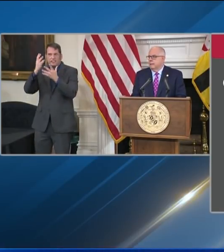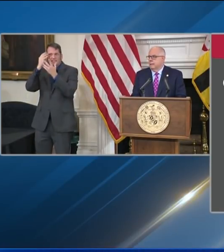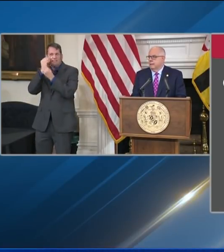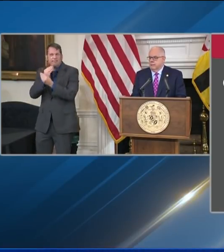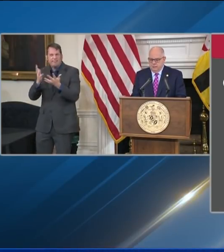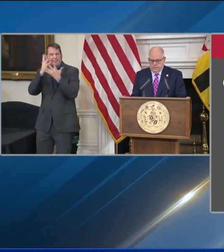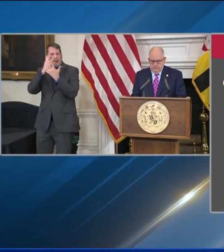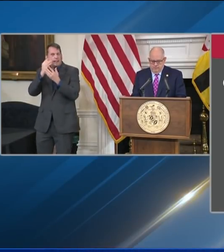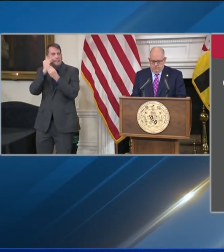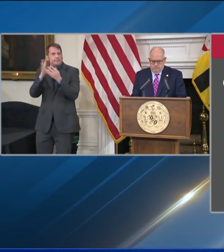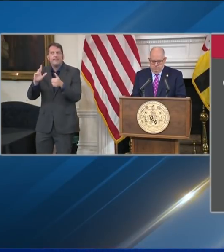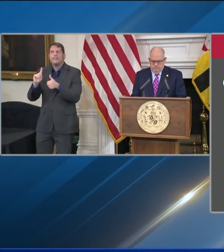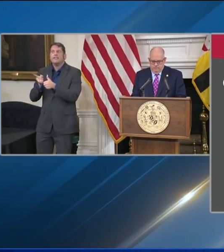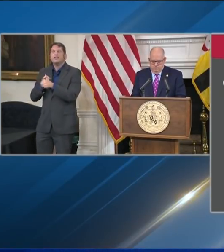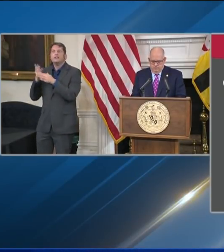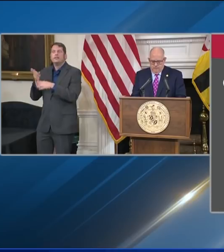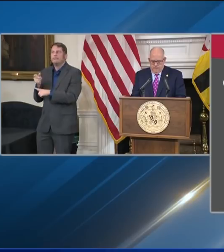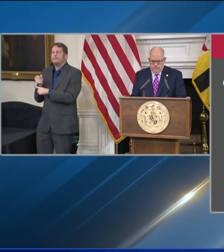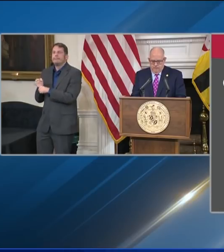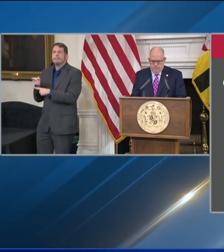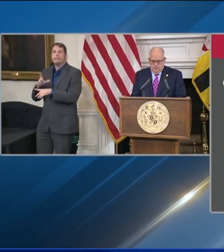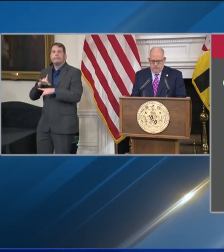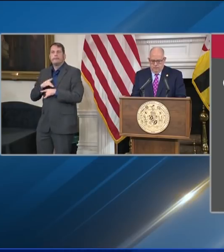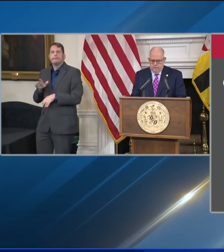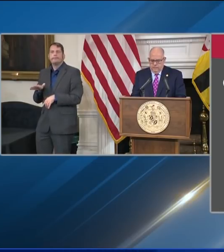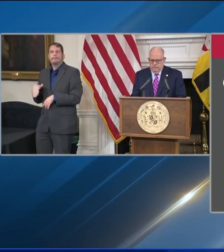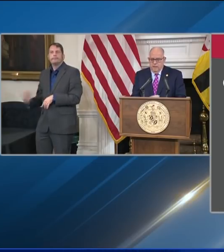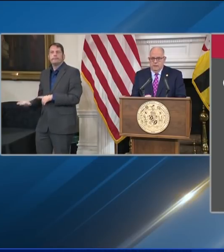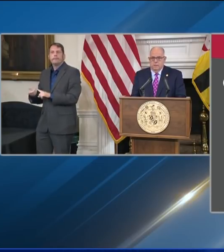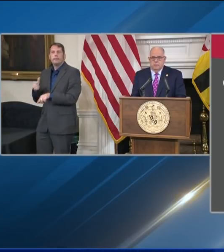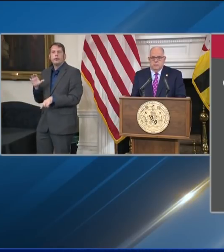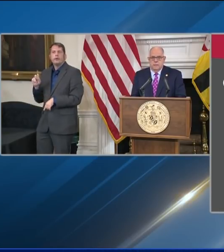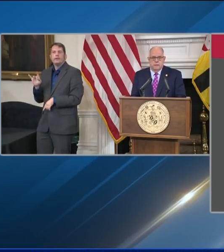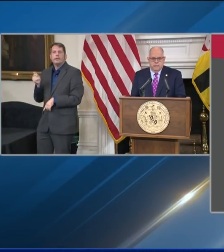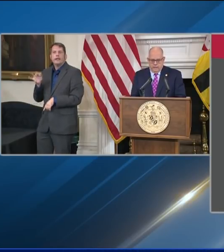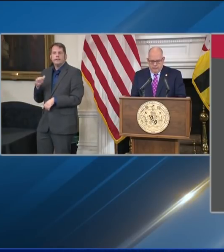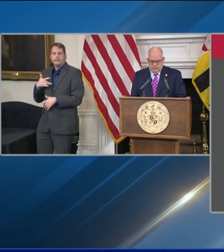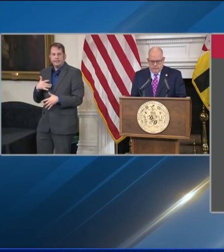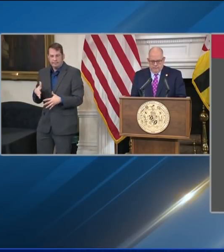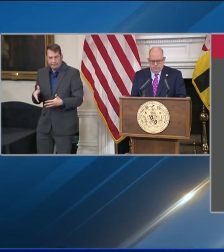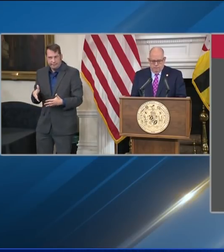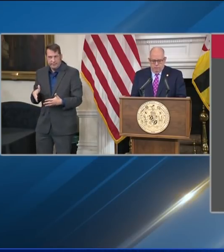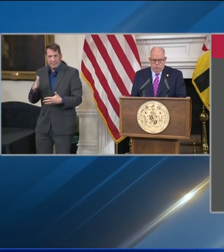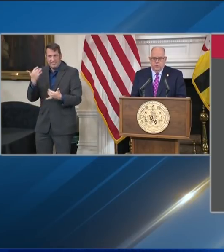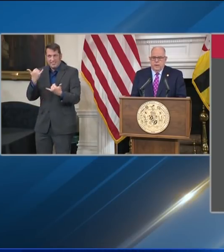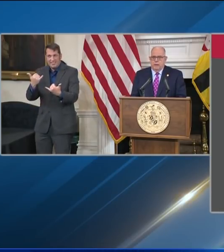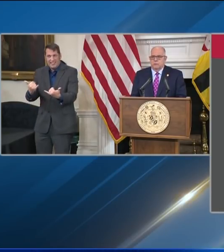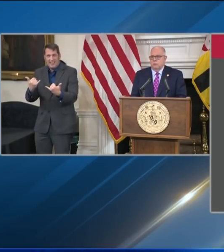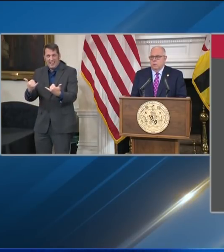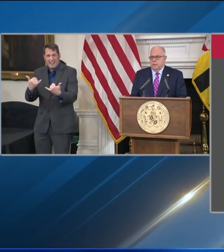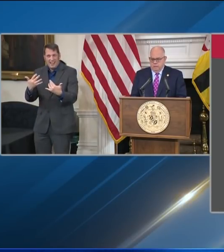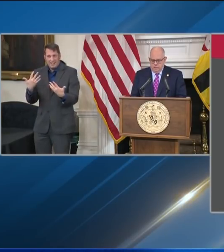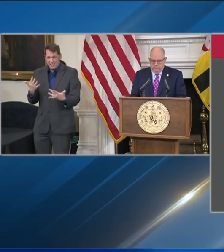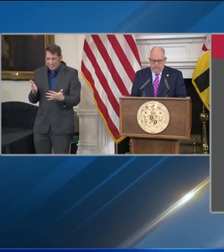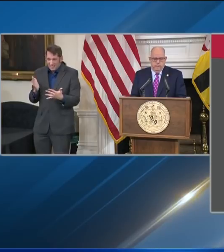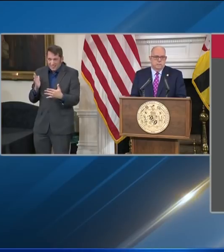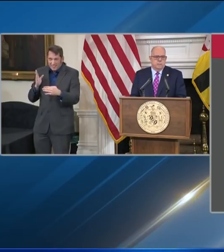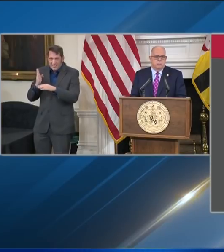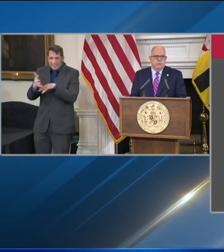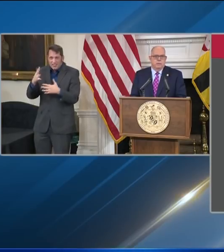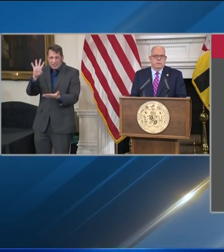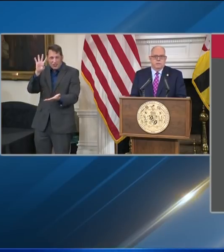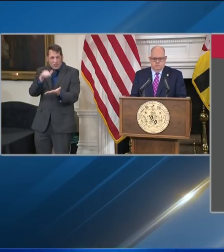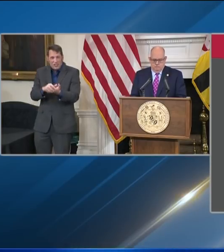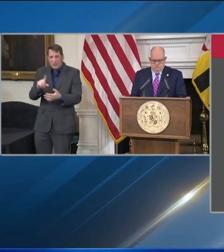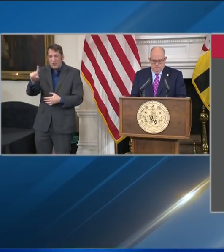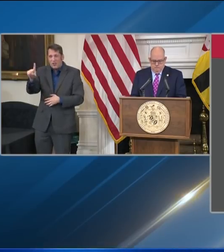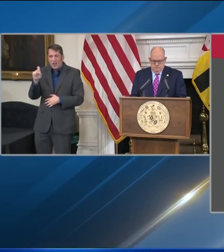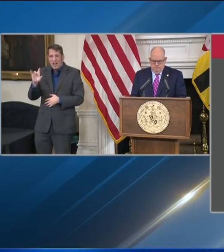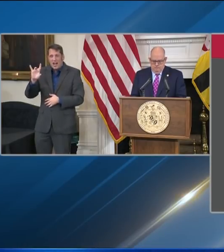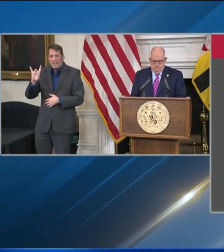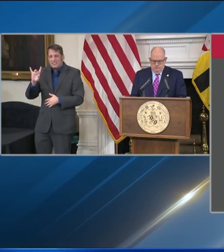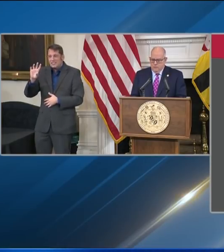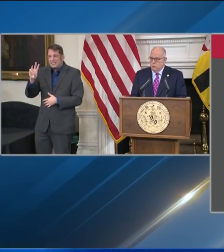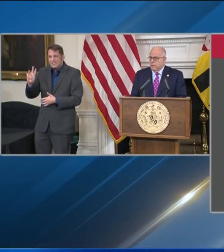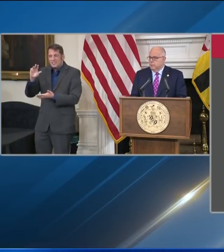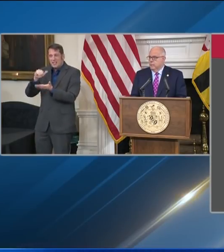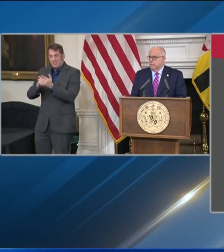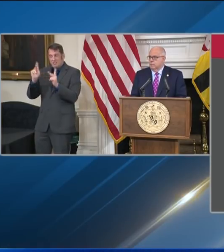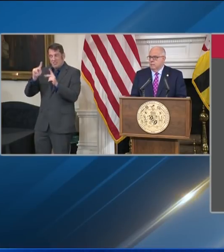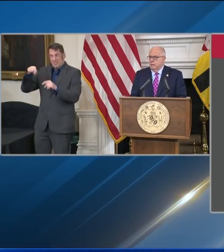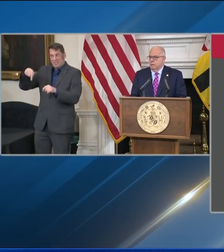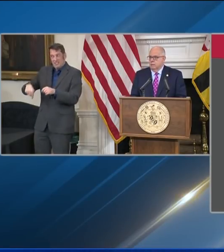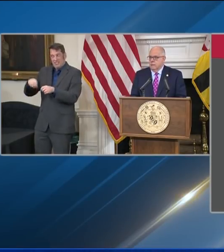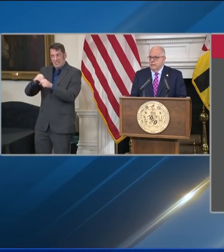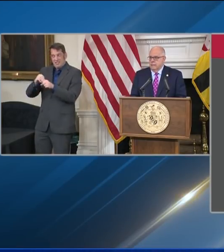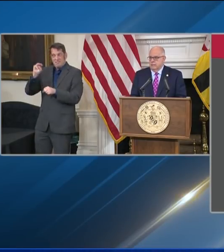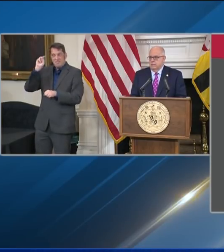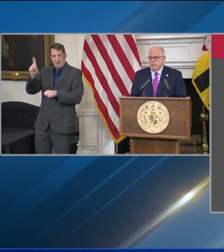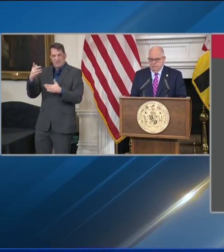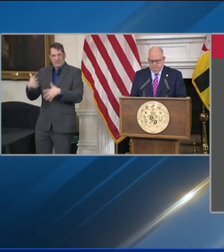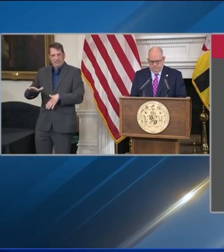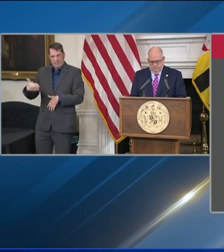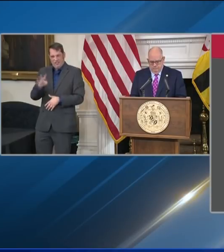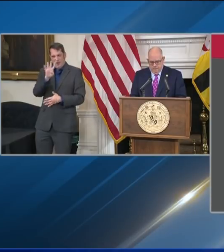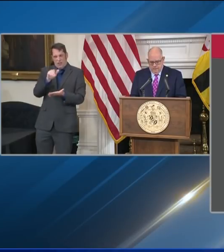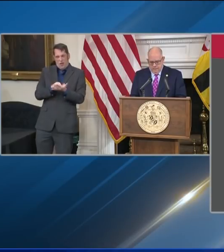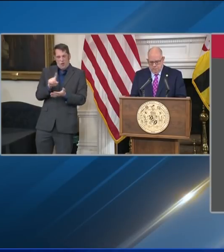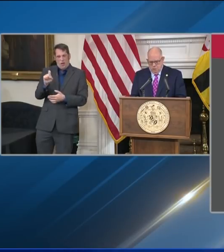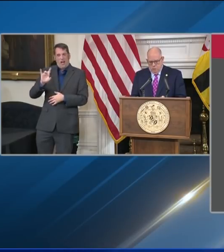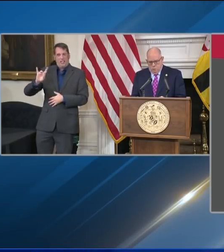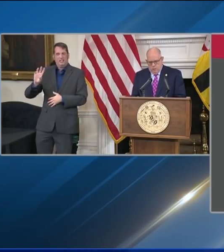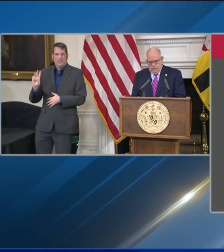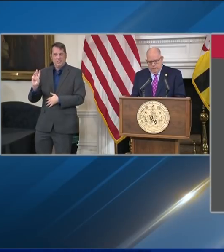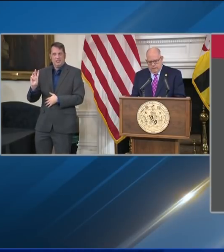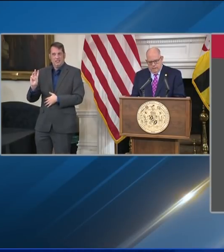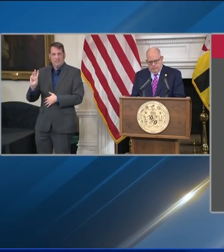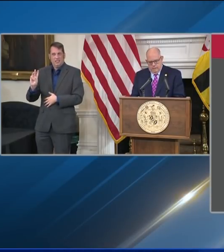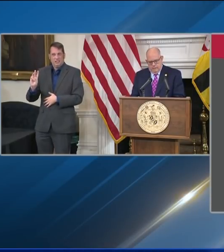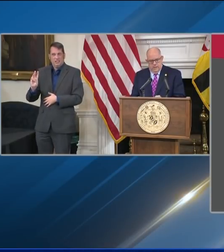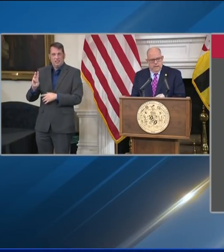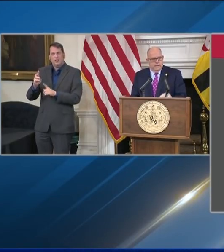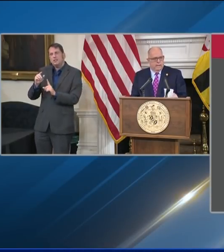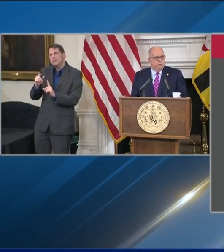DU TO REPORT THE VERY FIRST CORONAVIRUS DEATH IN OUR STATE THIS DEADLY VIRUS HAS NOW TAKEN THE LIVES OF 4186 MARYLANDERS.